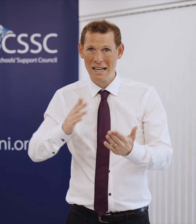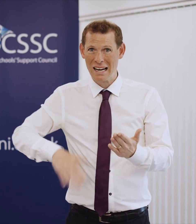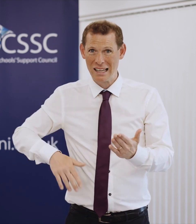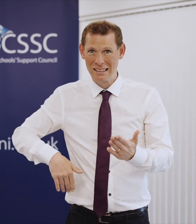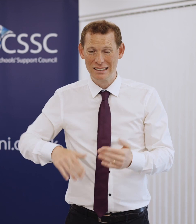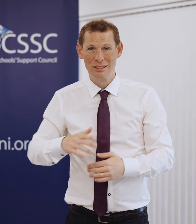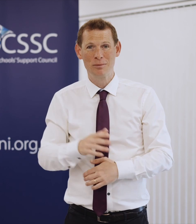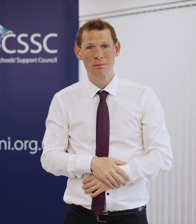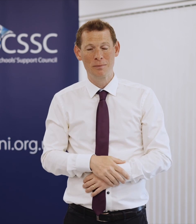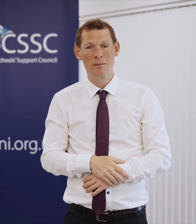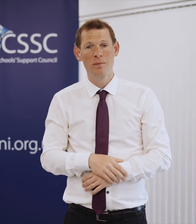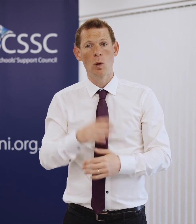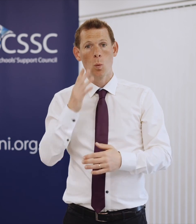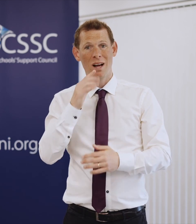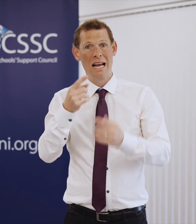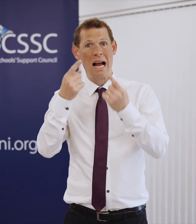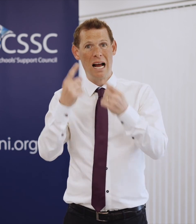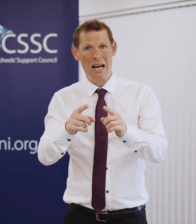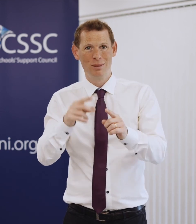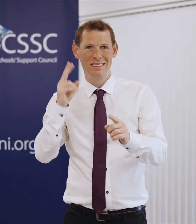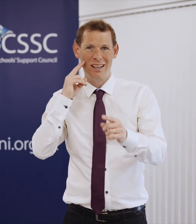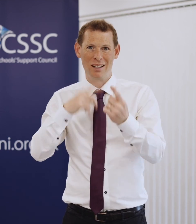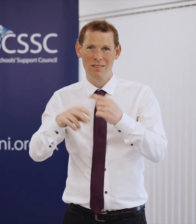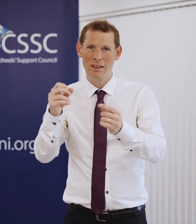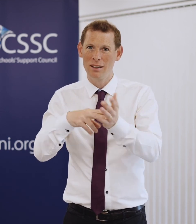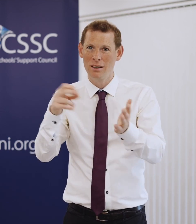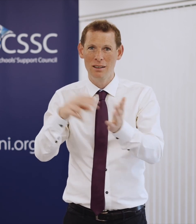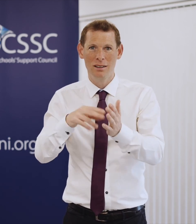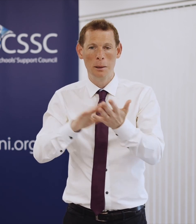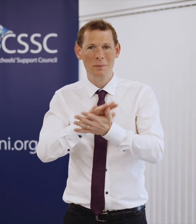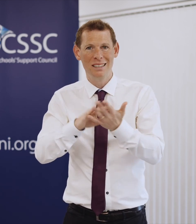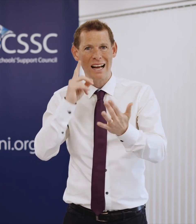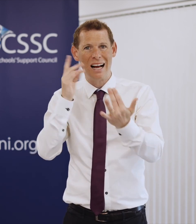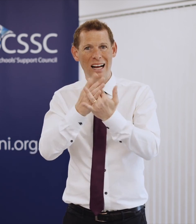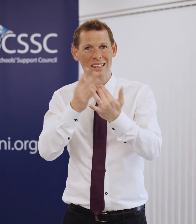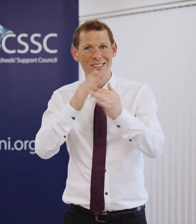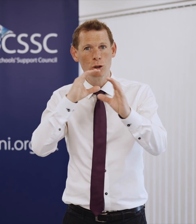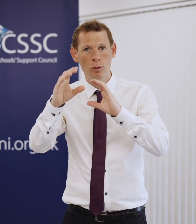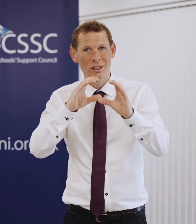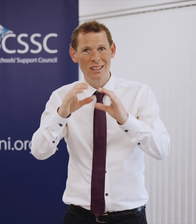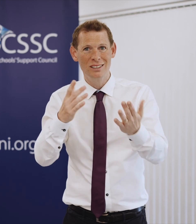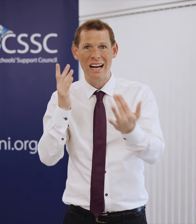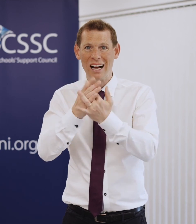proper language in the UK. In Northern Ireland we were a year behind that but that was perfect